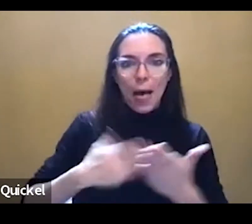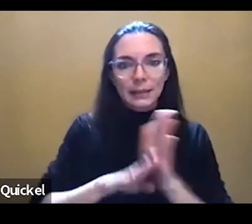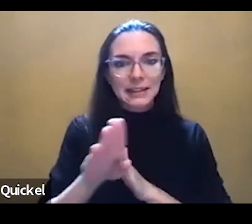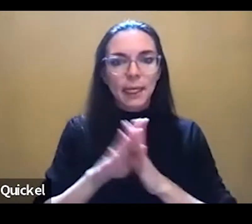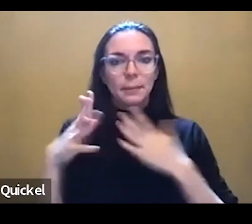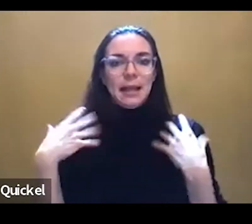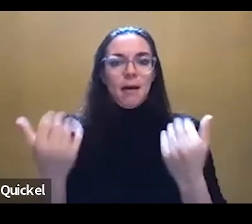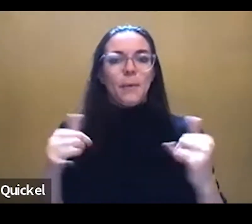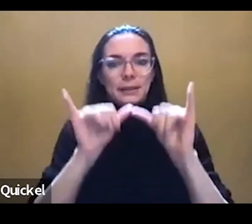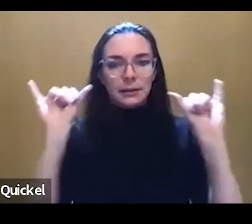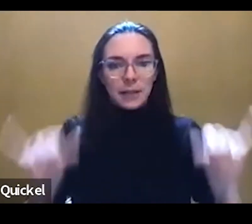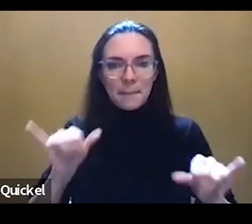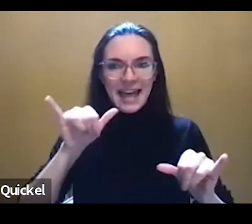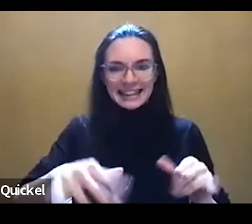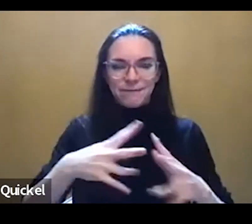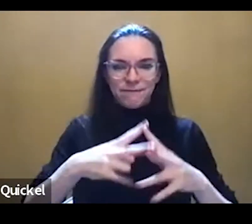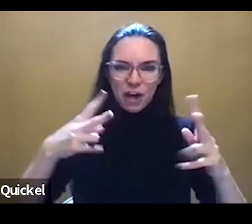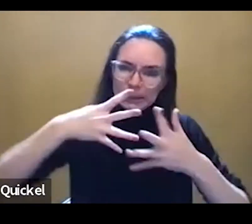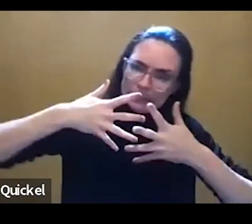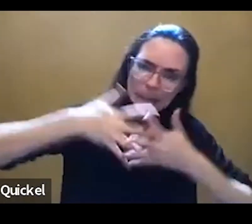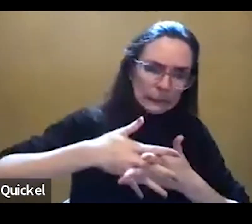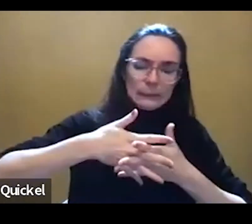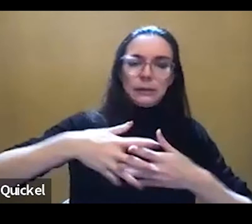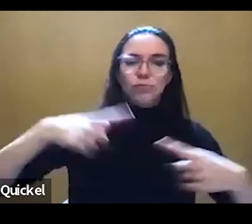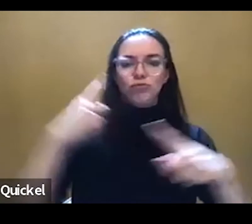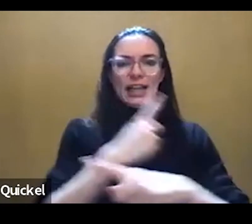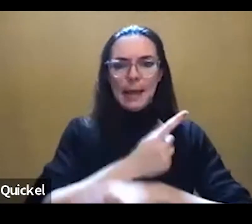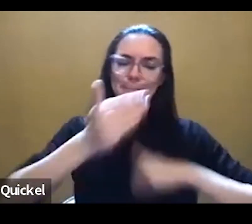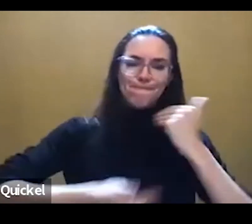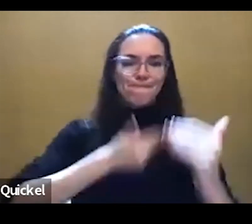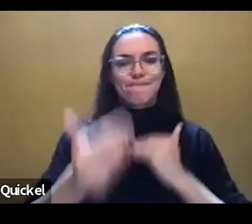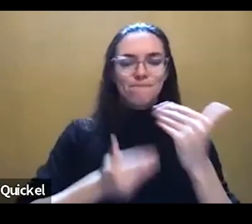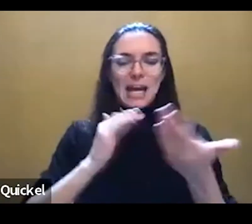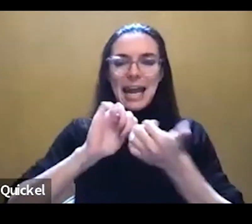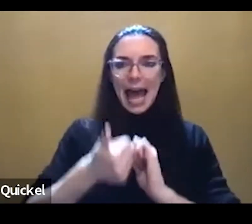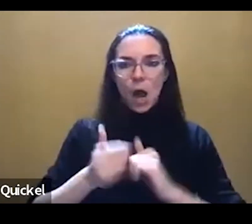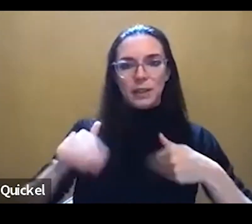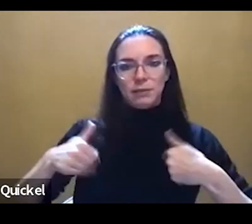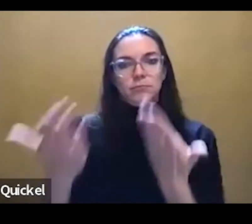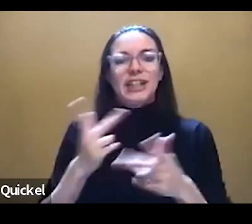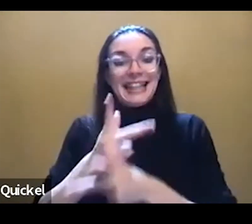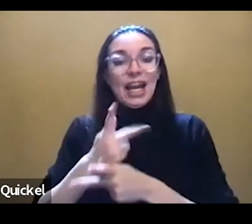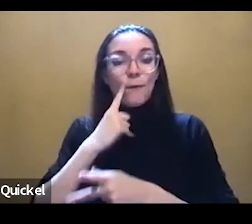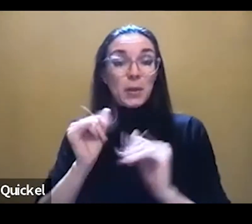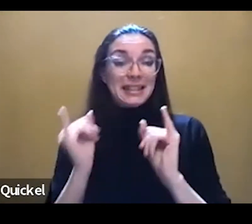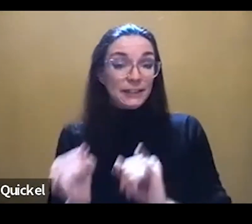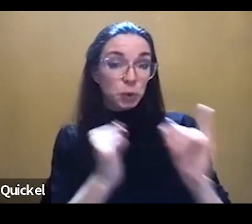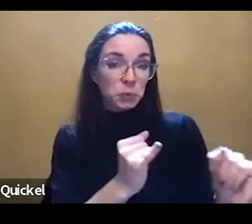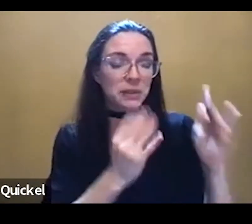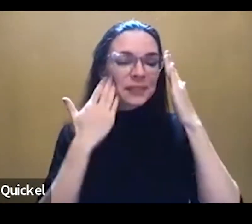system that's very road and regularized in how we develop care to individuals. I don't know if there's other part of this you